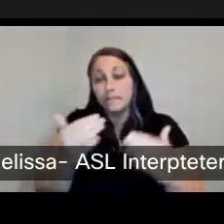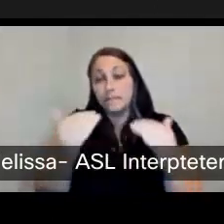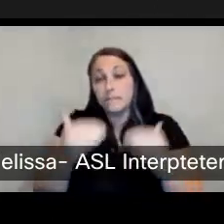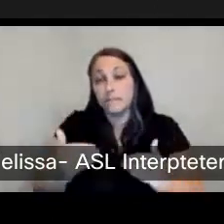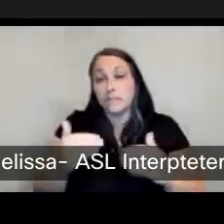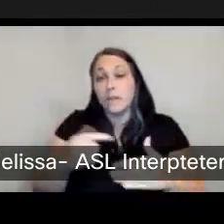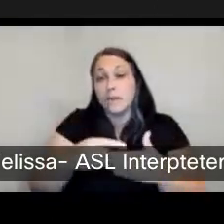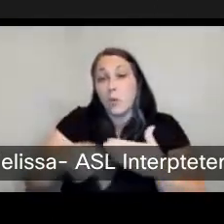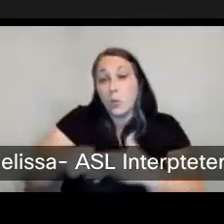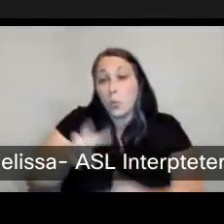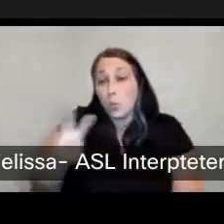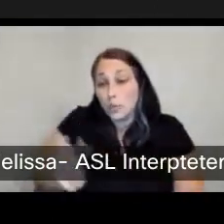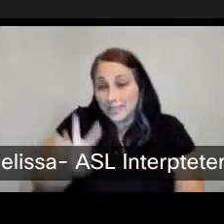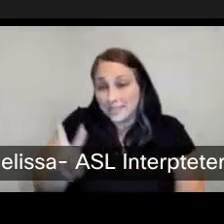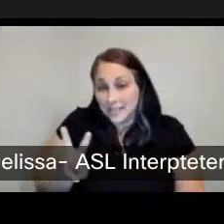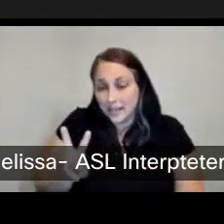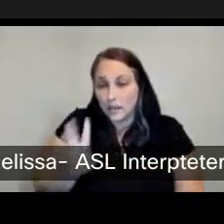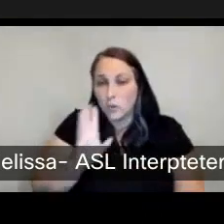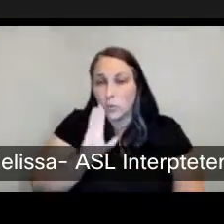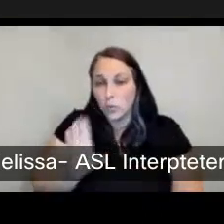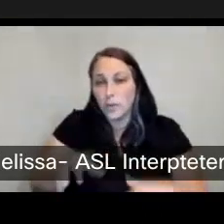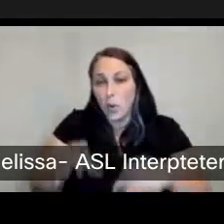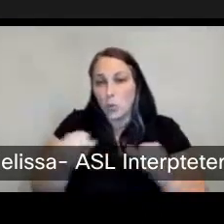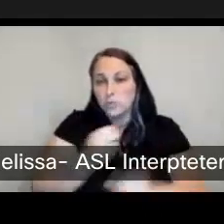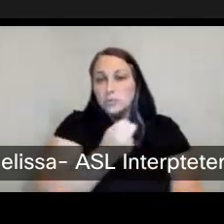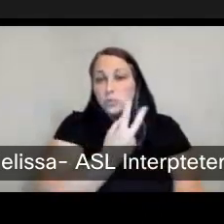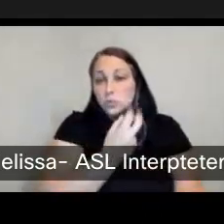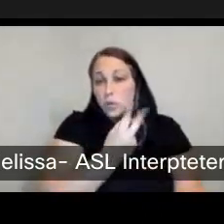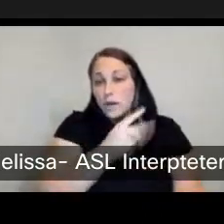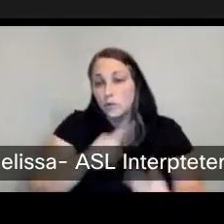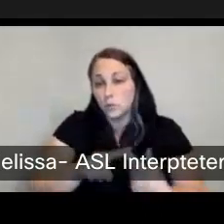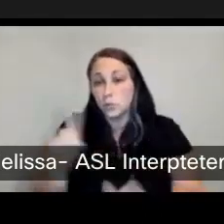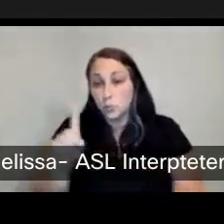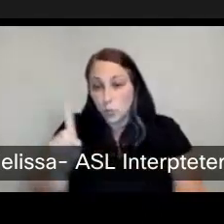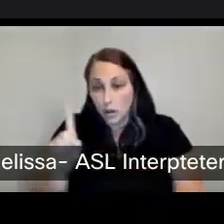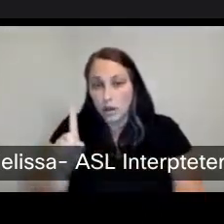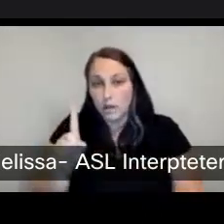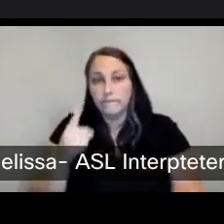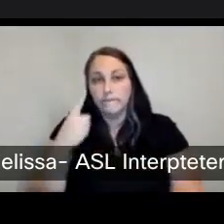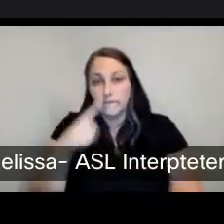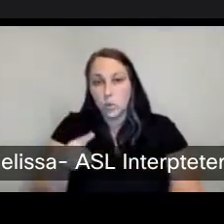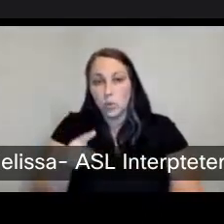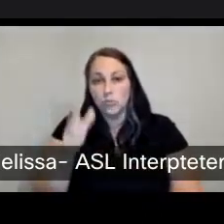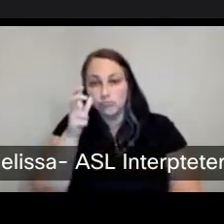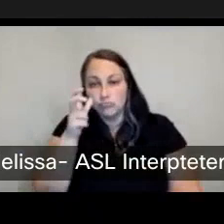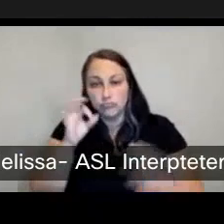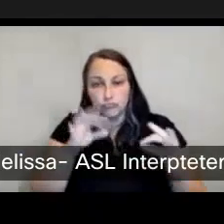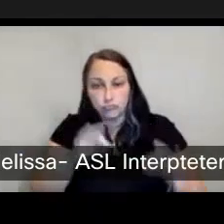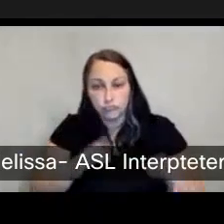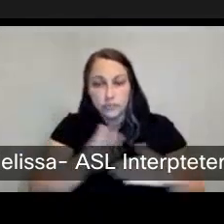next Wednesday will be from 12 to 1. aside from that and we will share this at the end there's